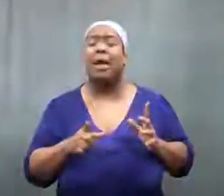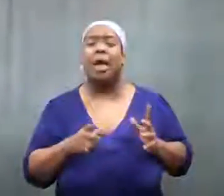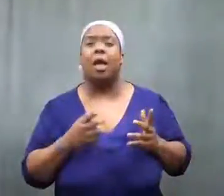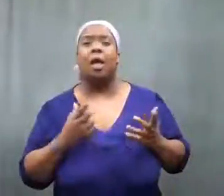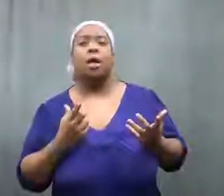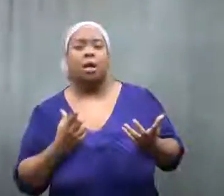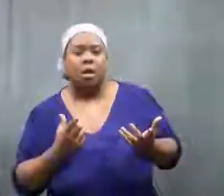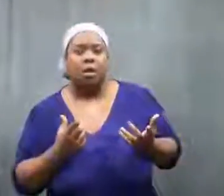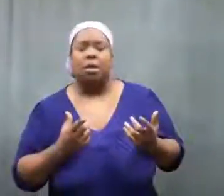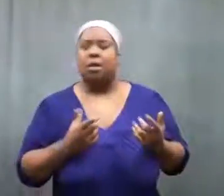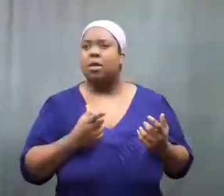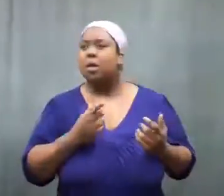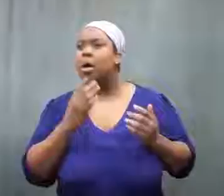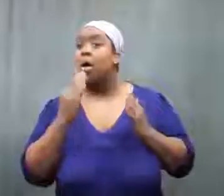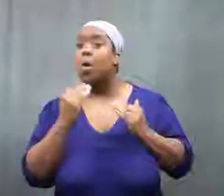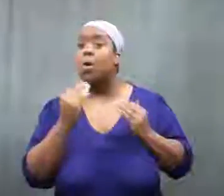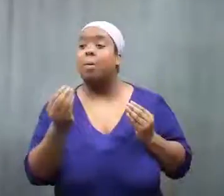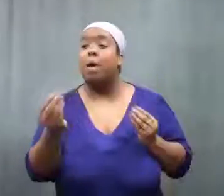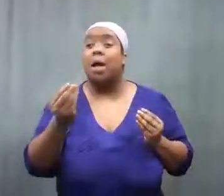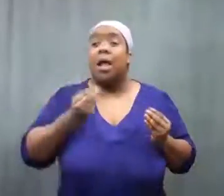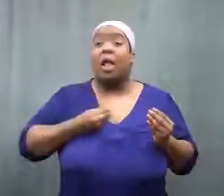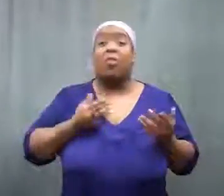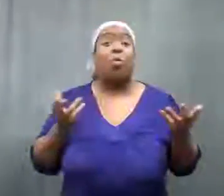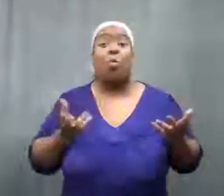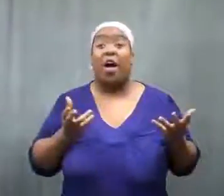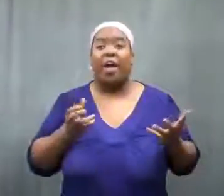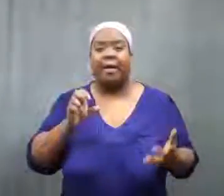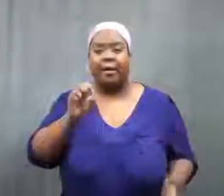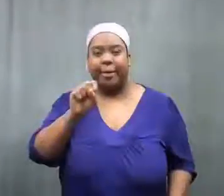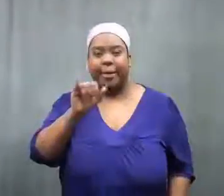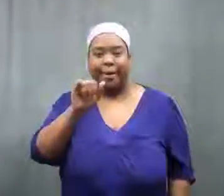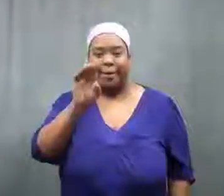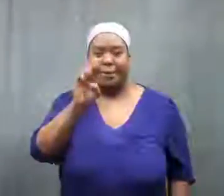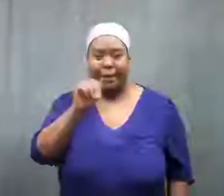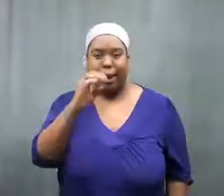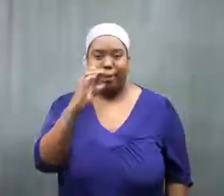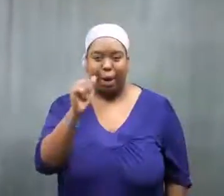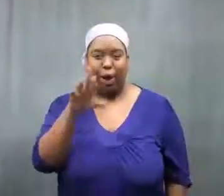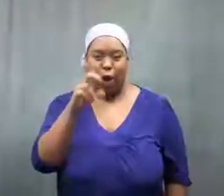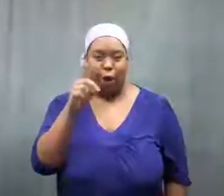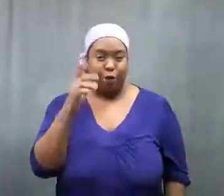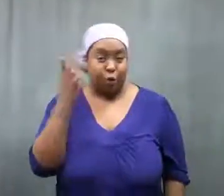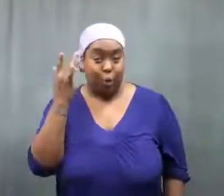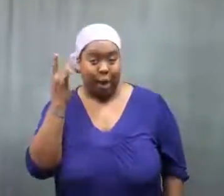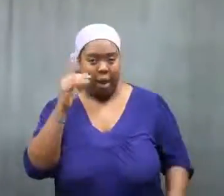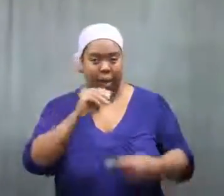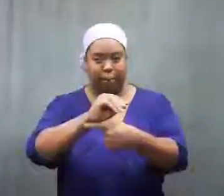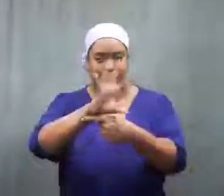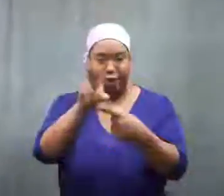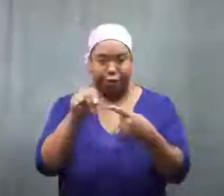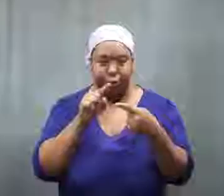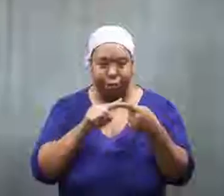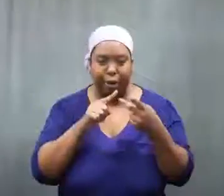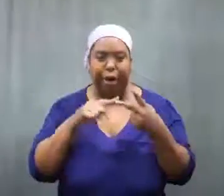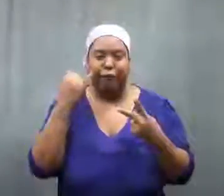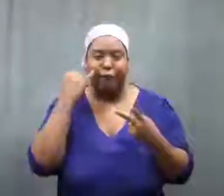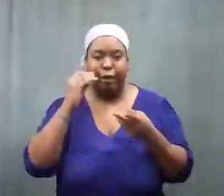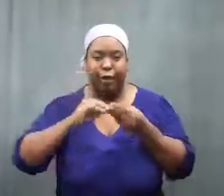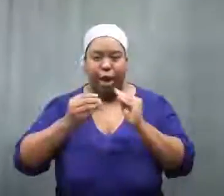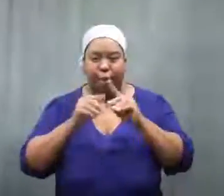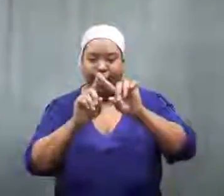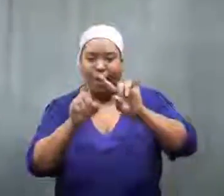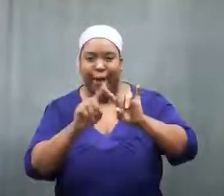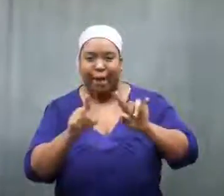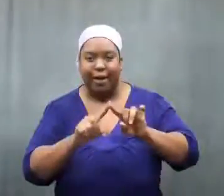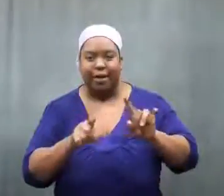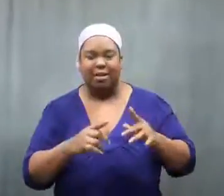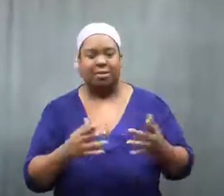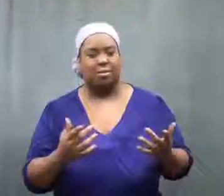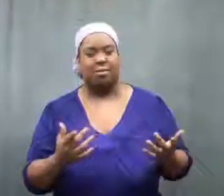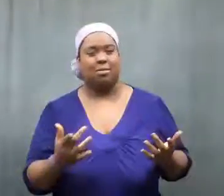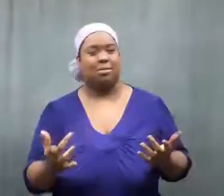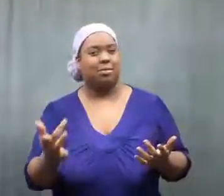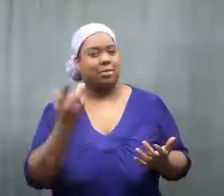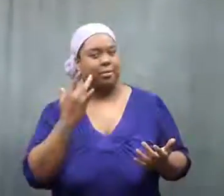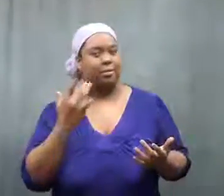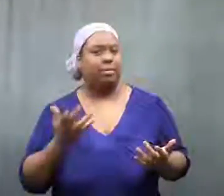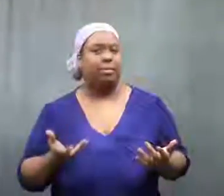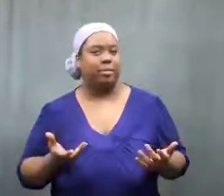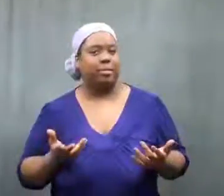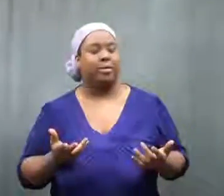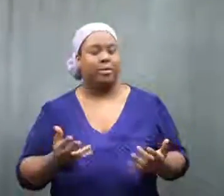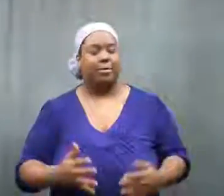She's hoping for the SIM card as her pictures and phone numbers are on it. That's silly!